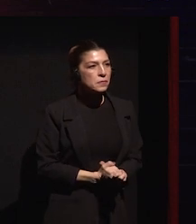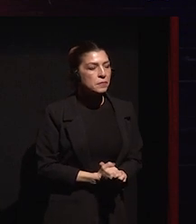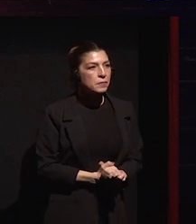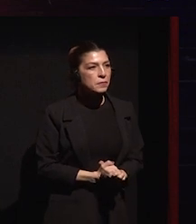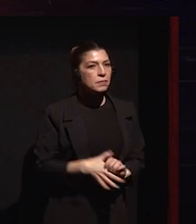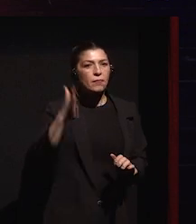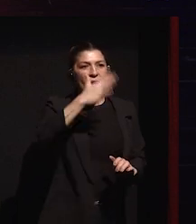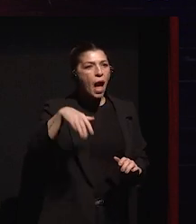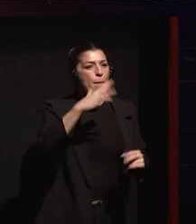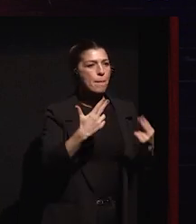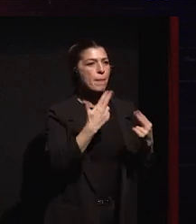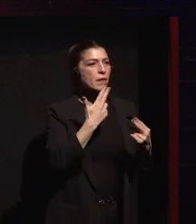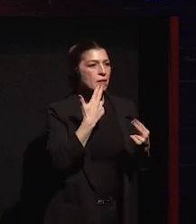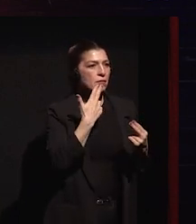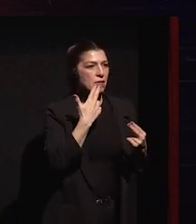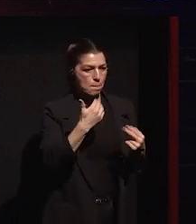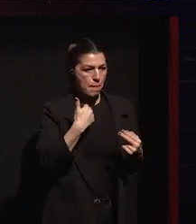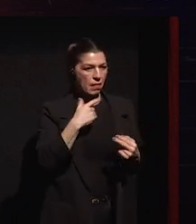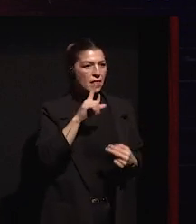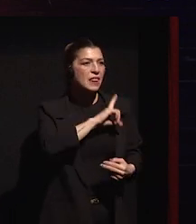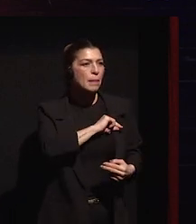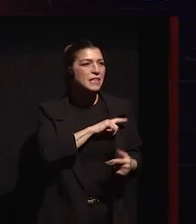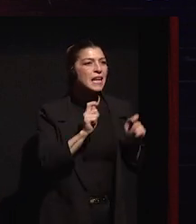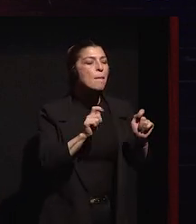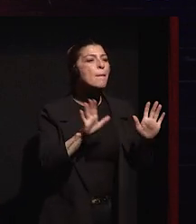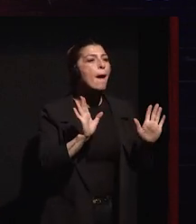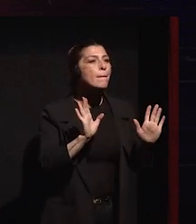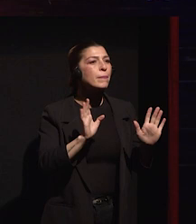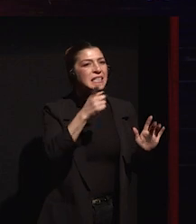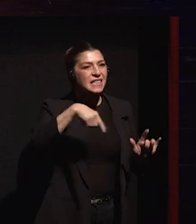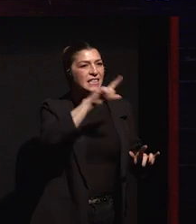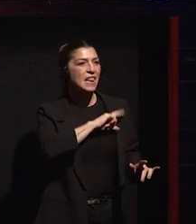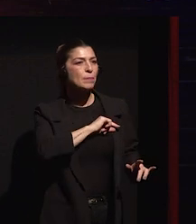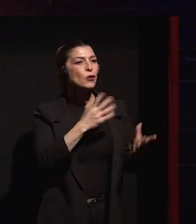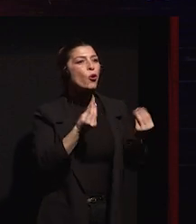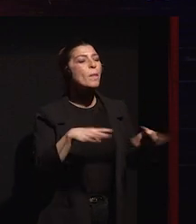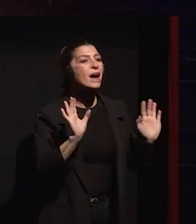nor can you, but you can represent many women and their thinking in Turkey.